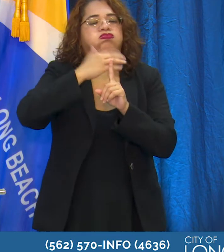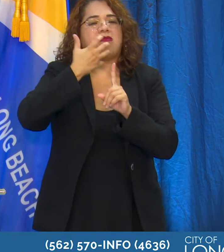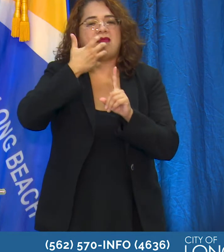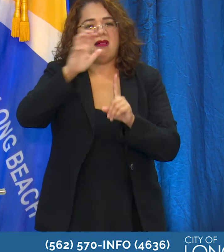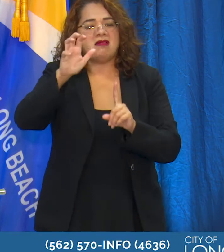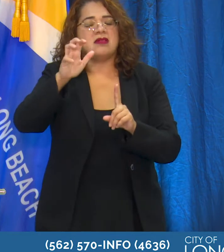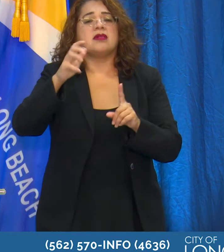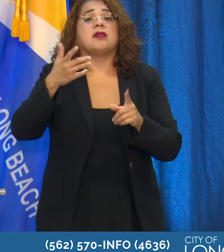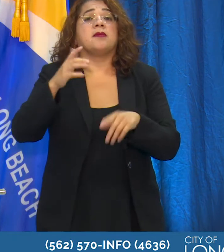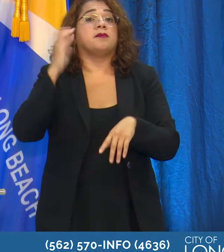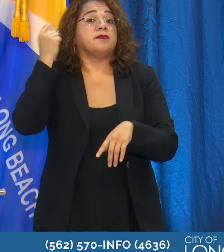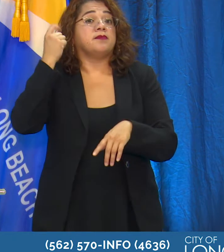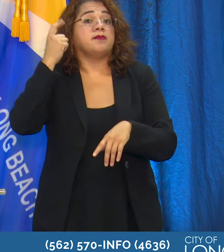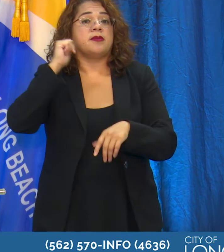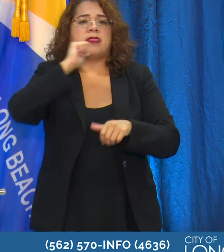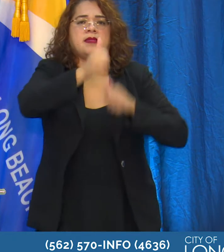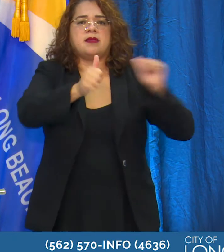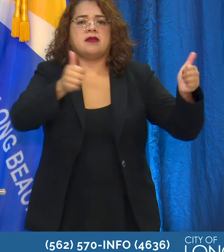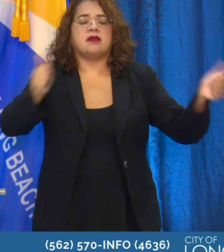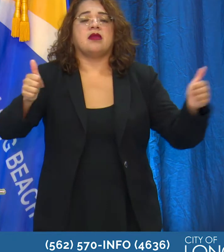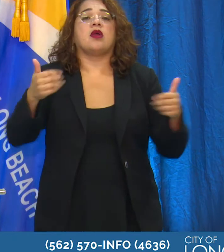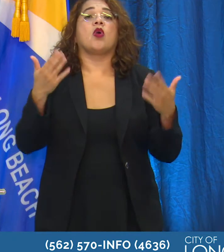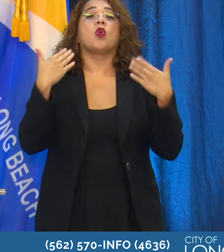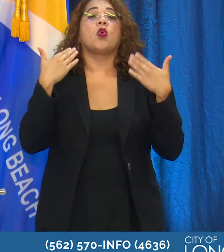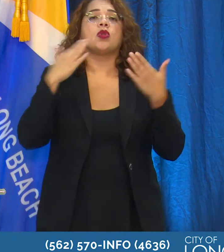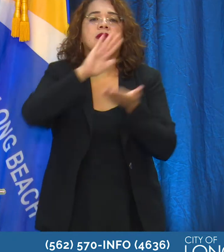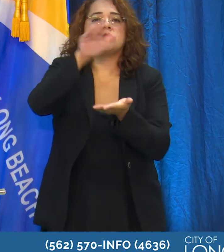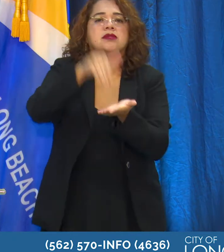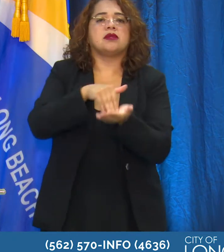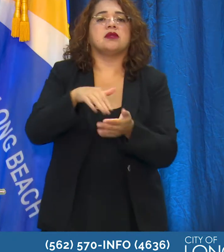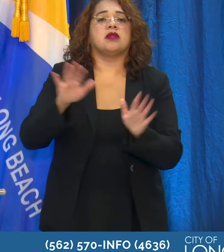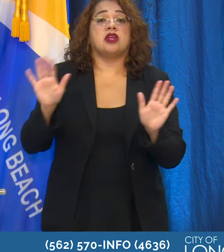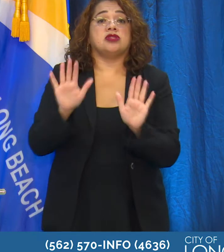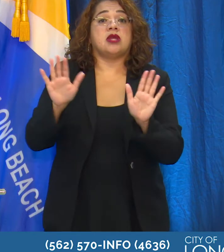air conditioned cooling centers across the city through Sunday August 23rd.